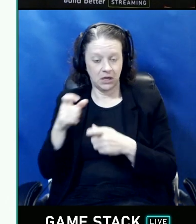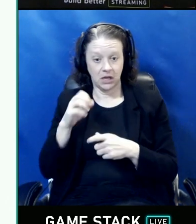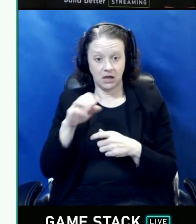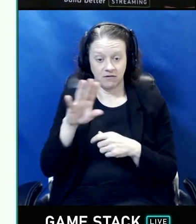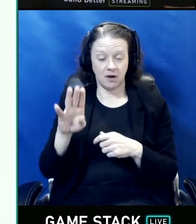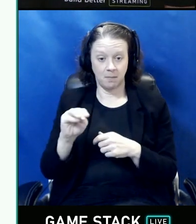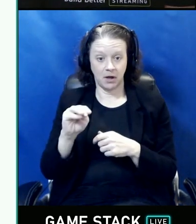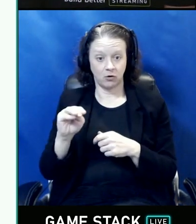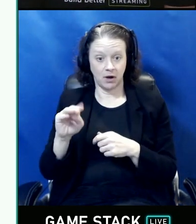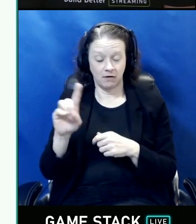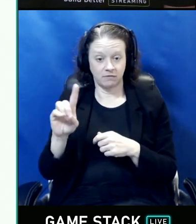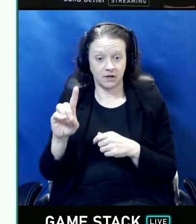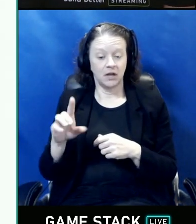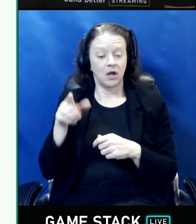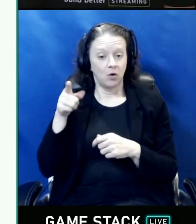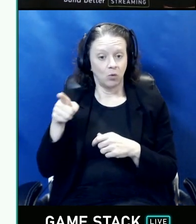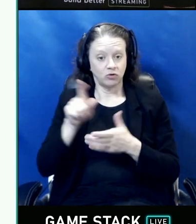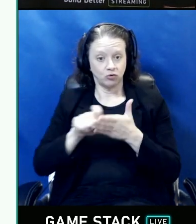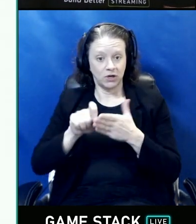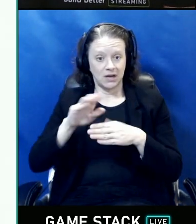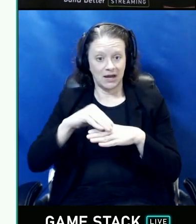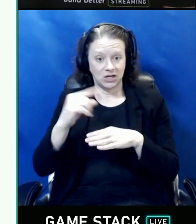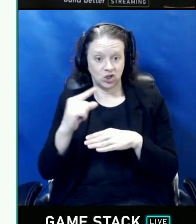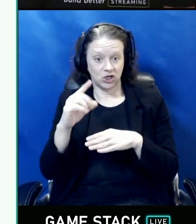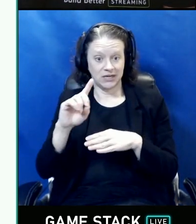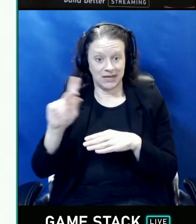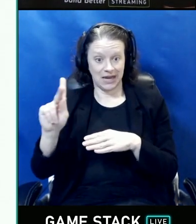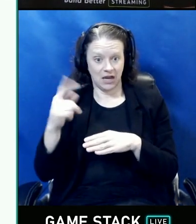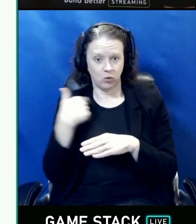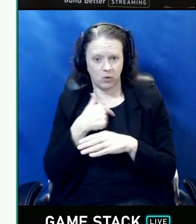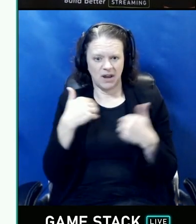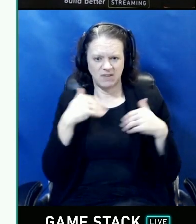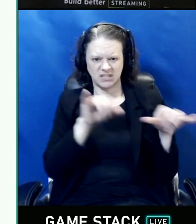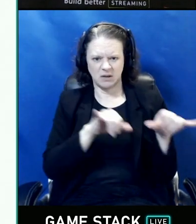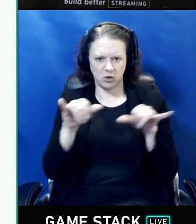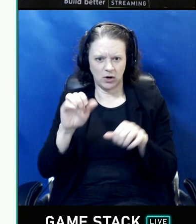then we would have a similar API available to access native touch data there.